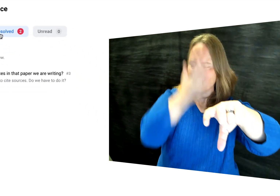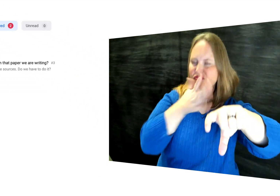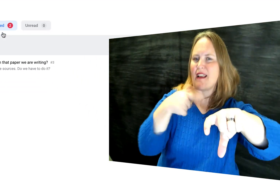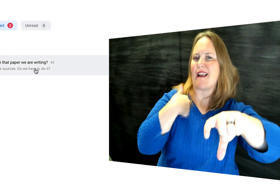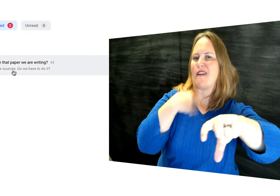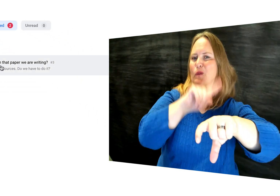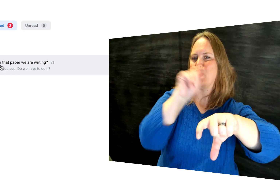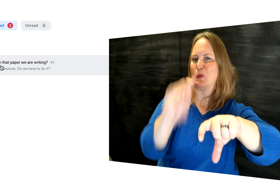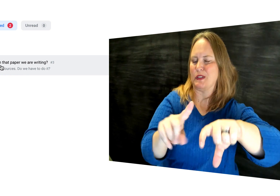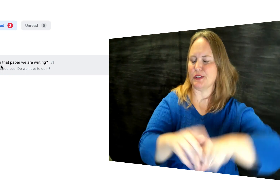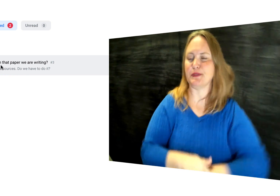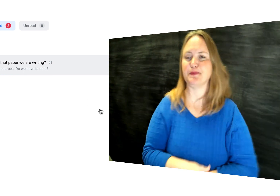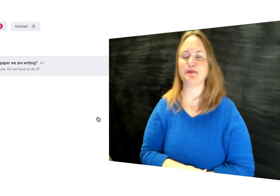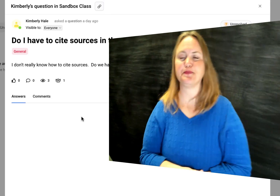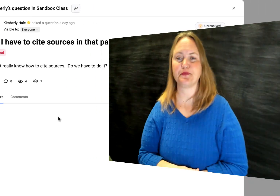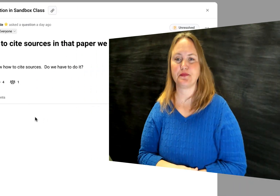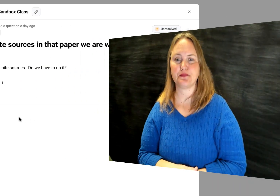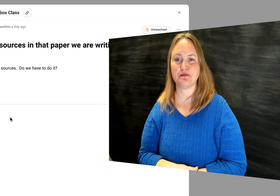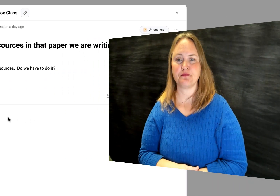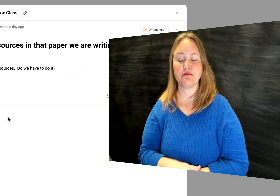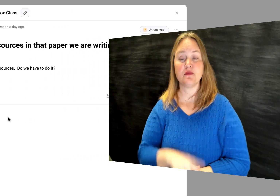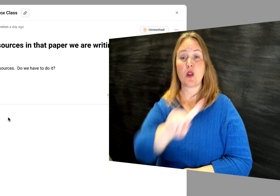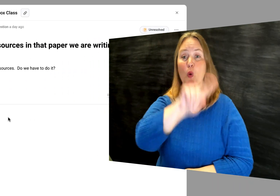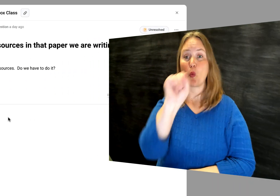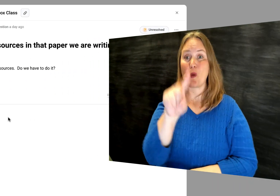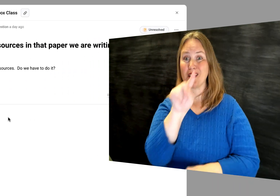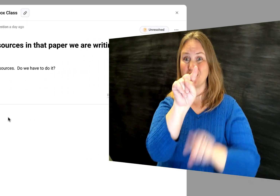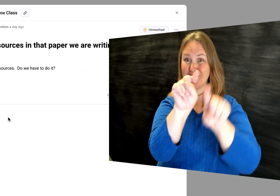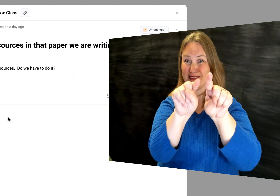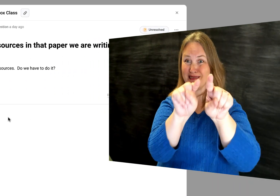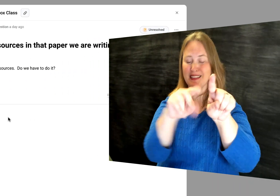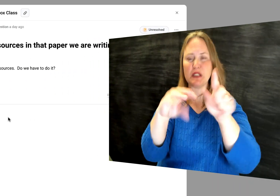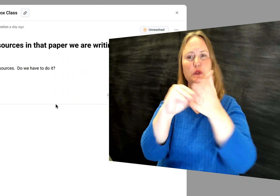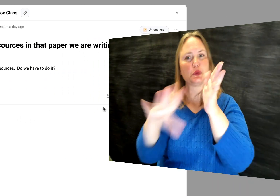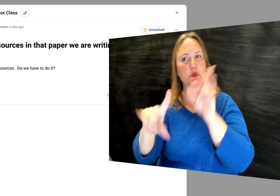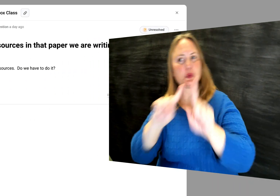Students can answer questions, and teachers can answer questions.